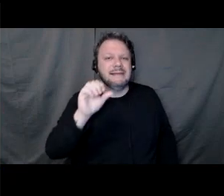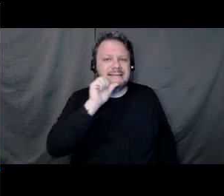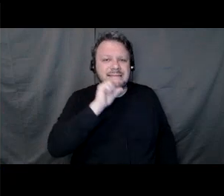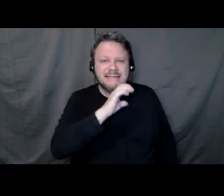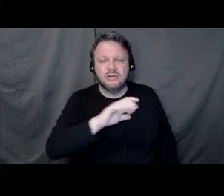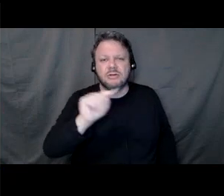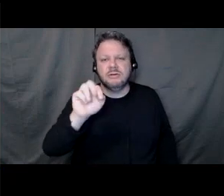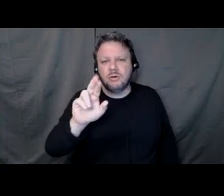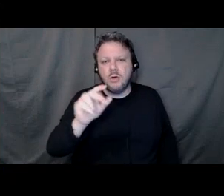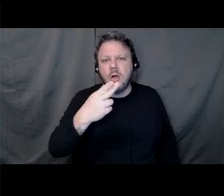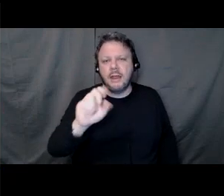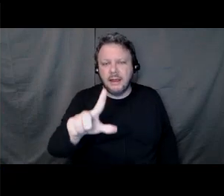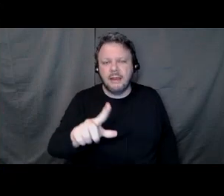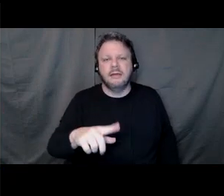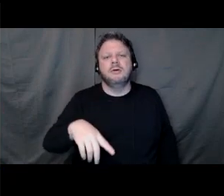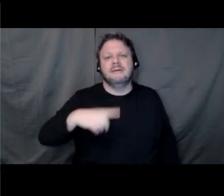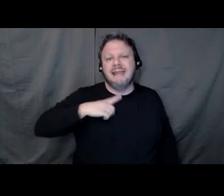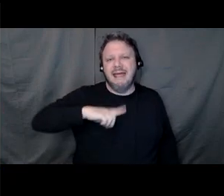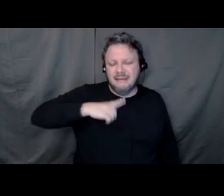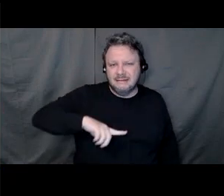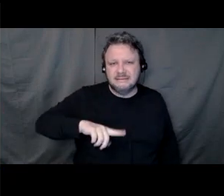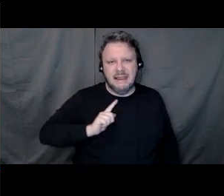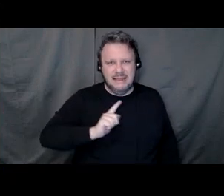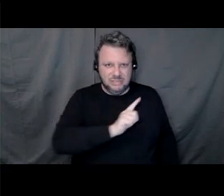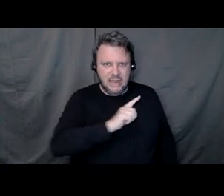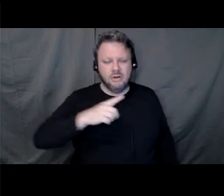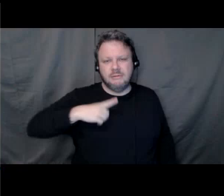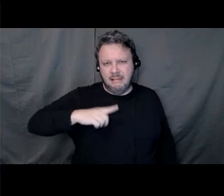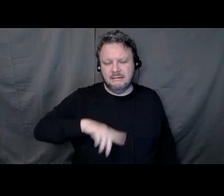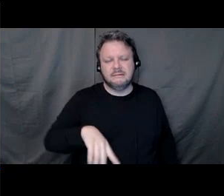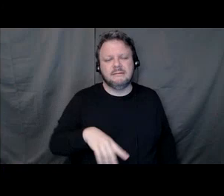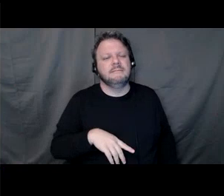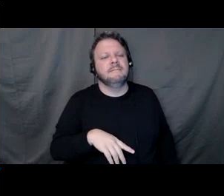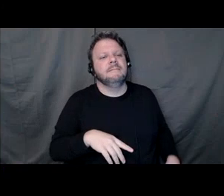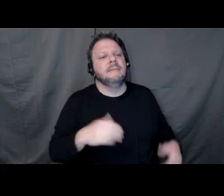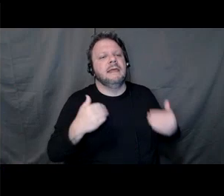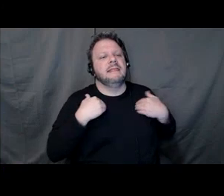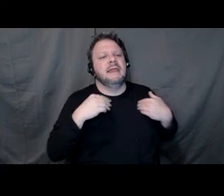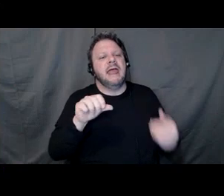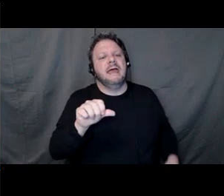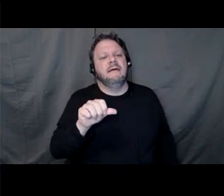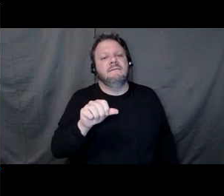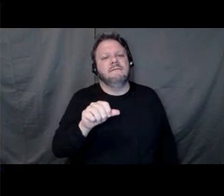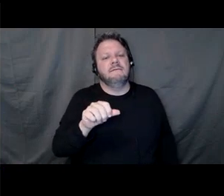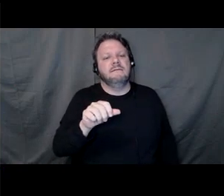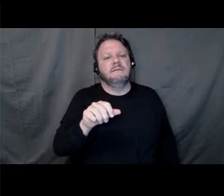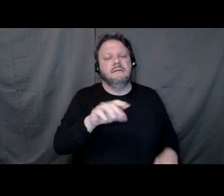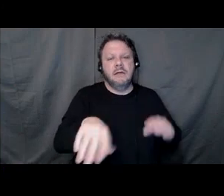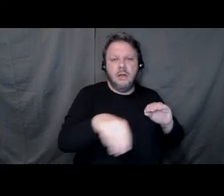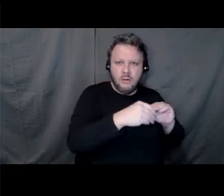And then we also have another in addition to the division of aging where I am,